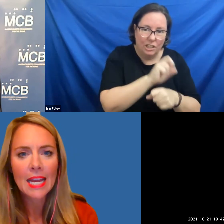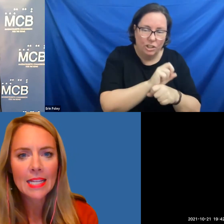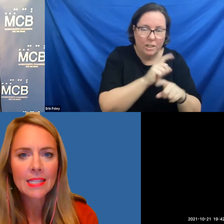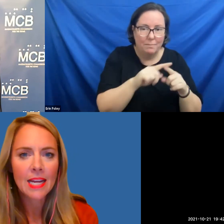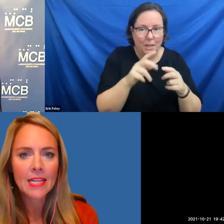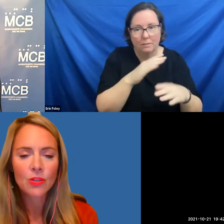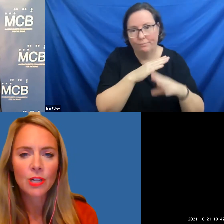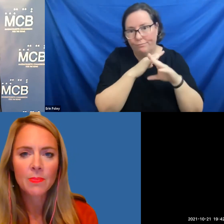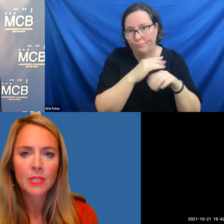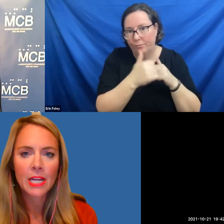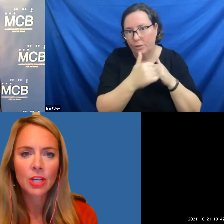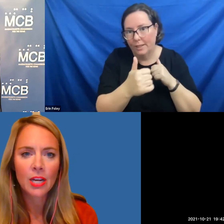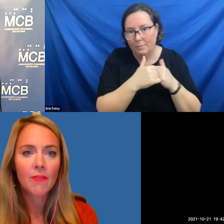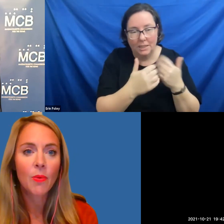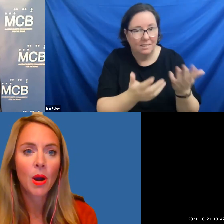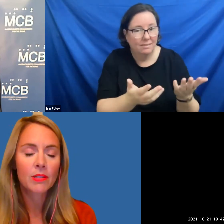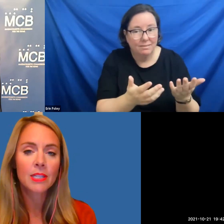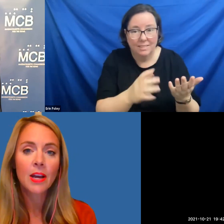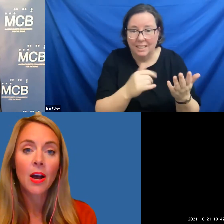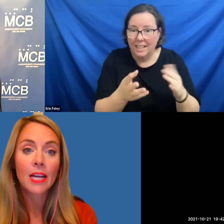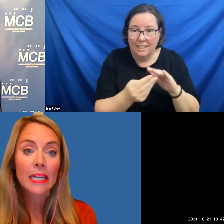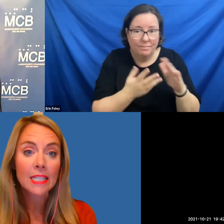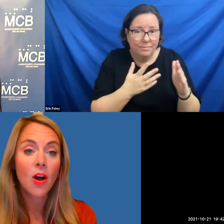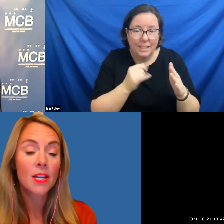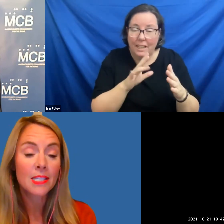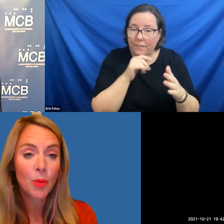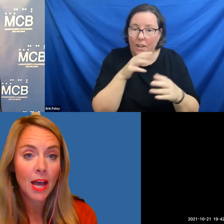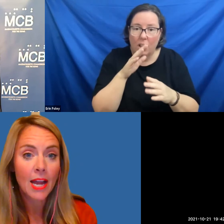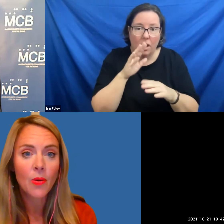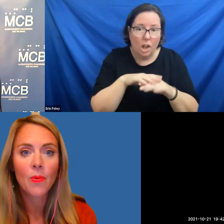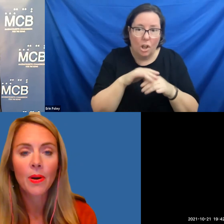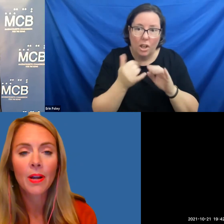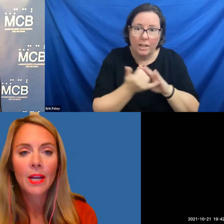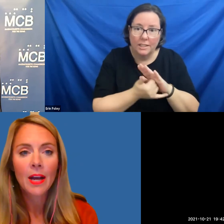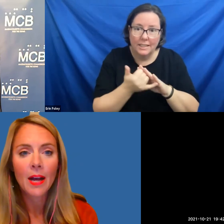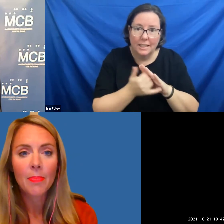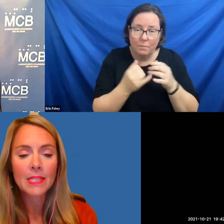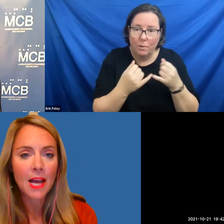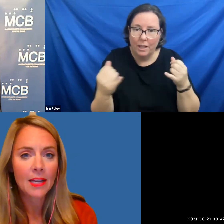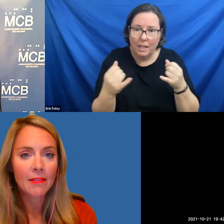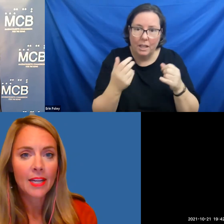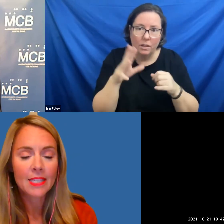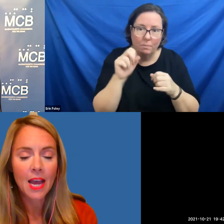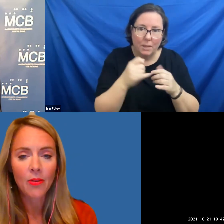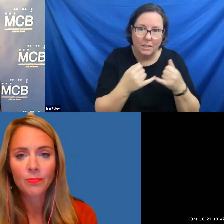Any insight into transportation if you aren't in it on a subway line or a bus line in town"